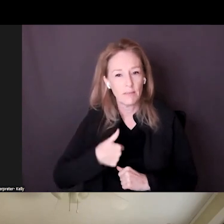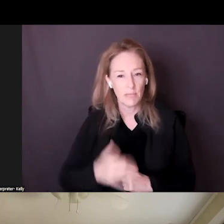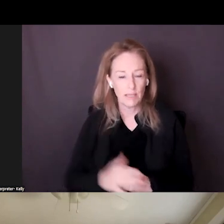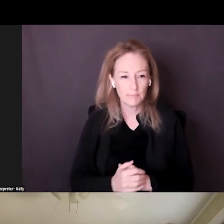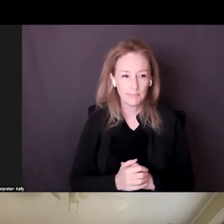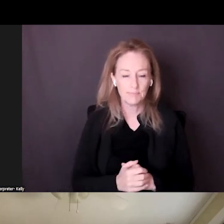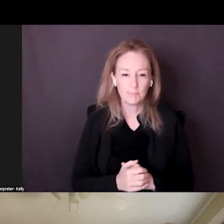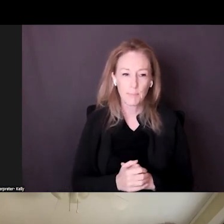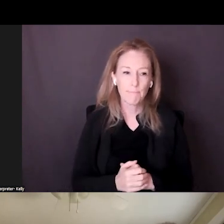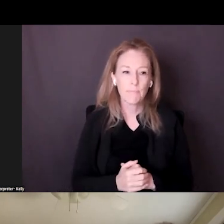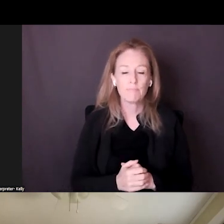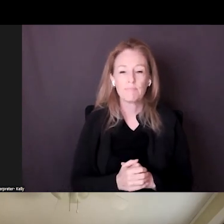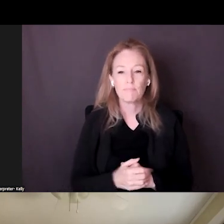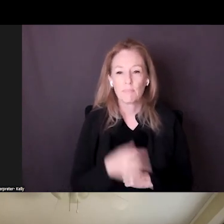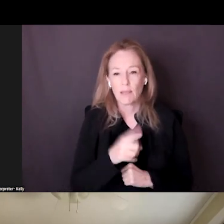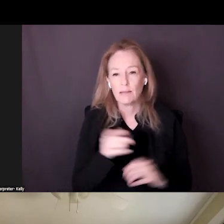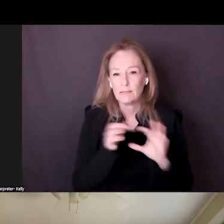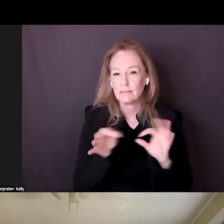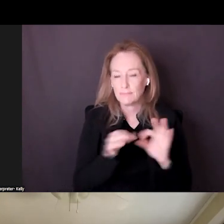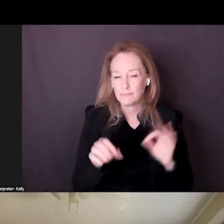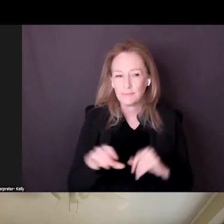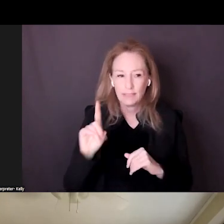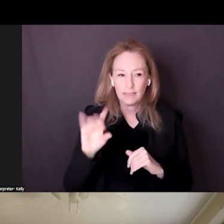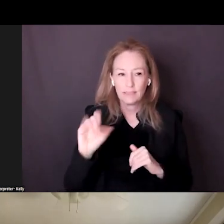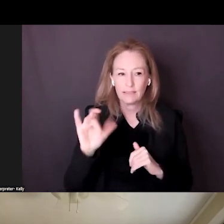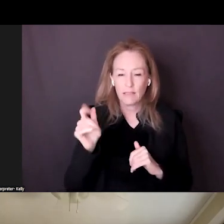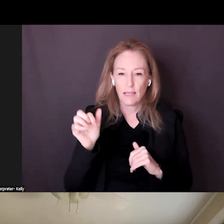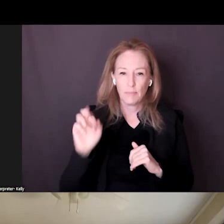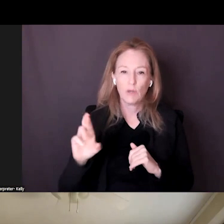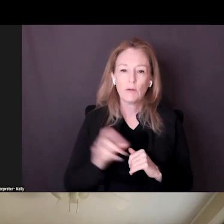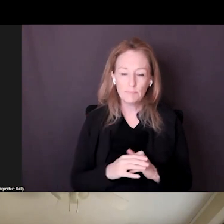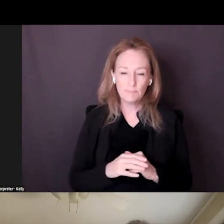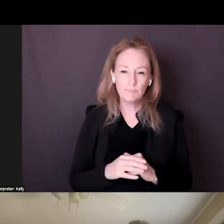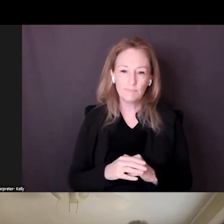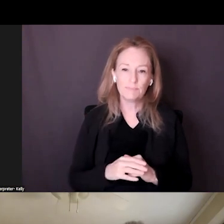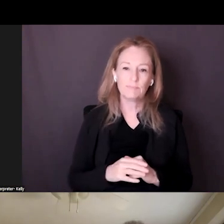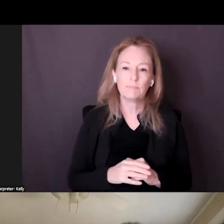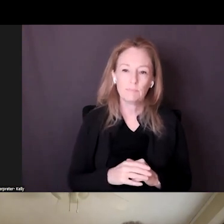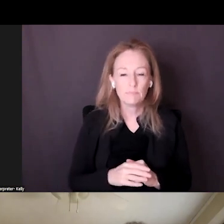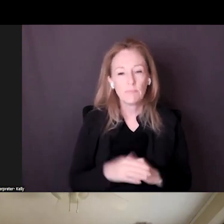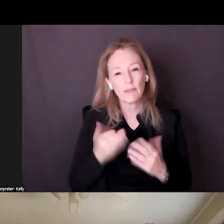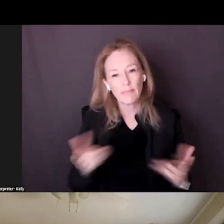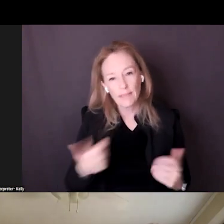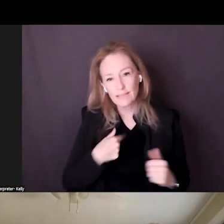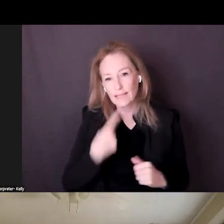THIS IS OUR DISCLAIMER. YOU KNOW, THE THINGS THAT I SAY ARE NOT NECESSARILY THE OPINION